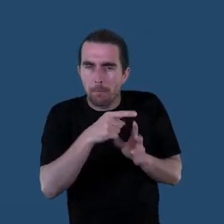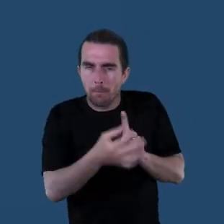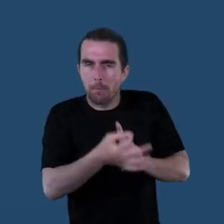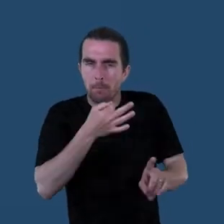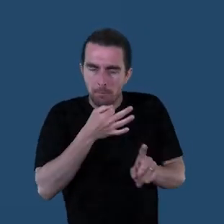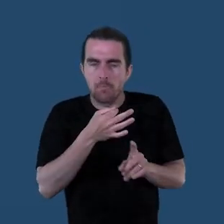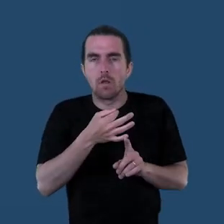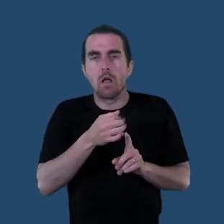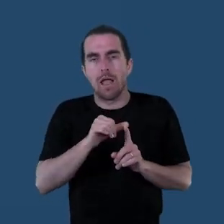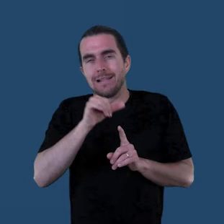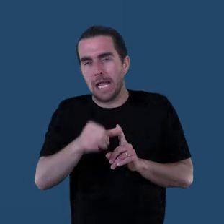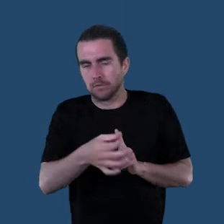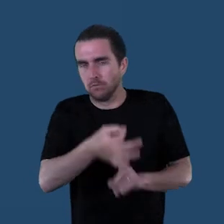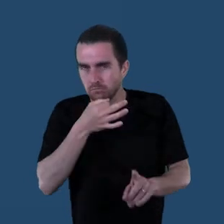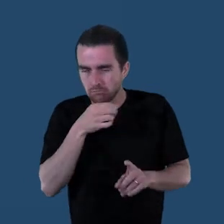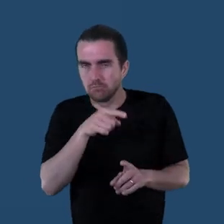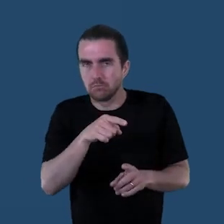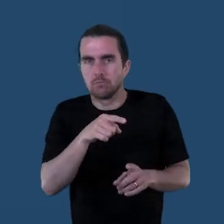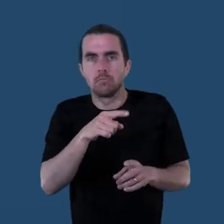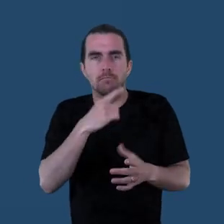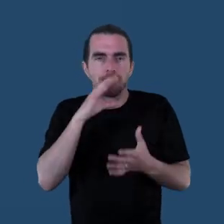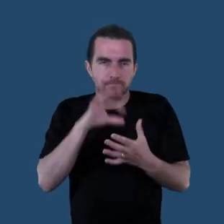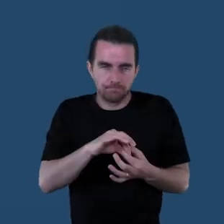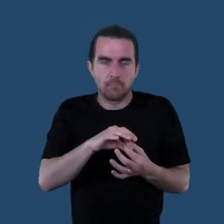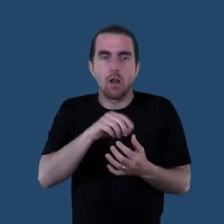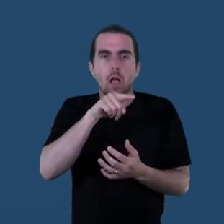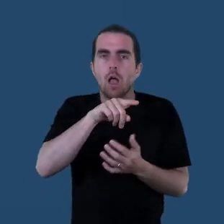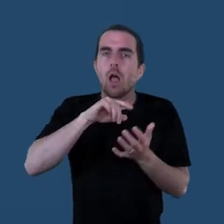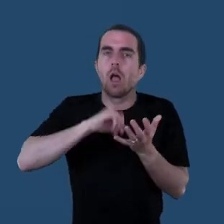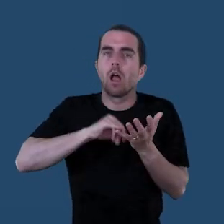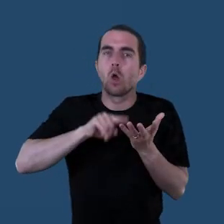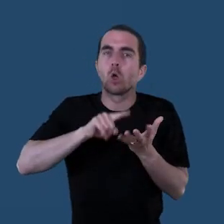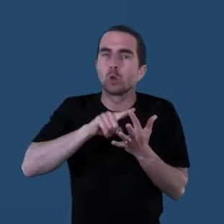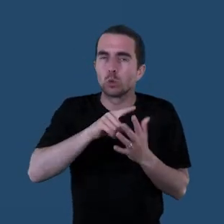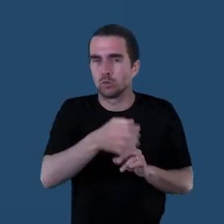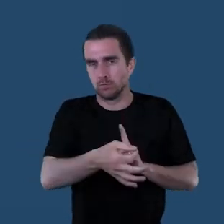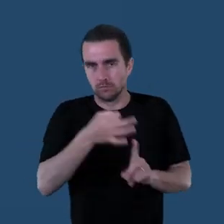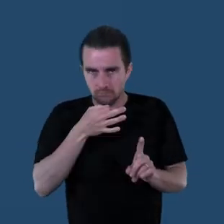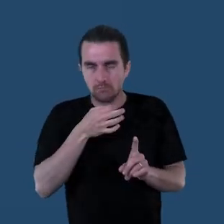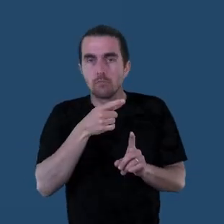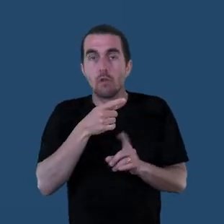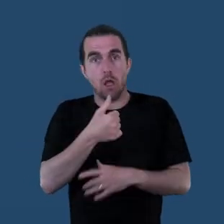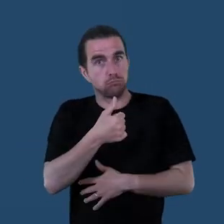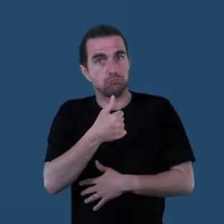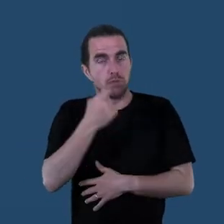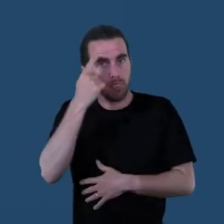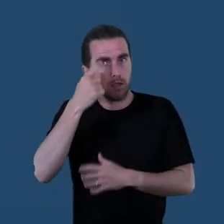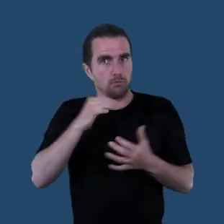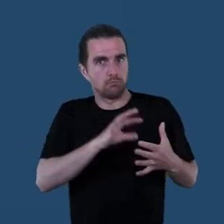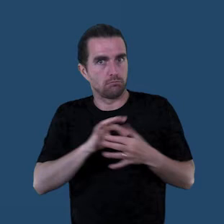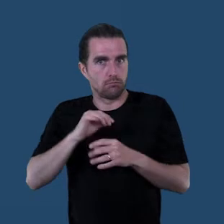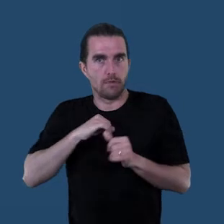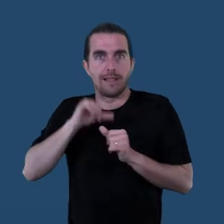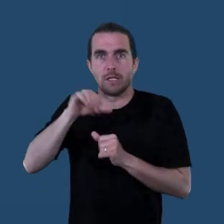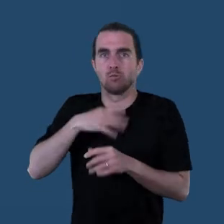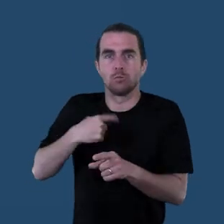Now the next question has actually come in from Sue on YouTube, and actually leads quite nicely I think onto the next segment I want to talk about.